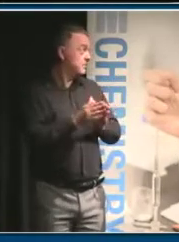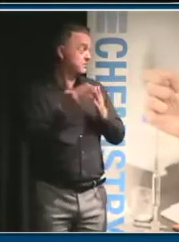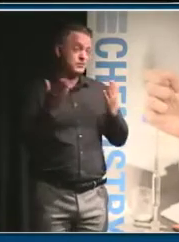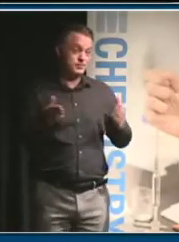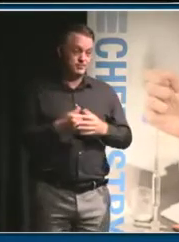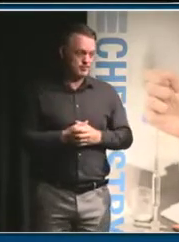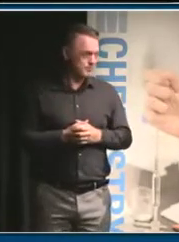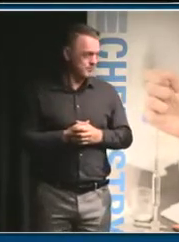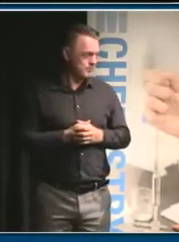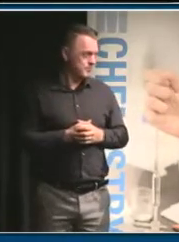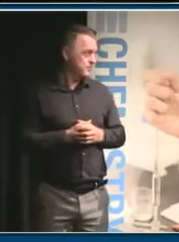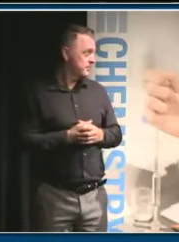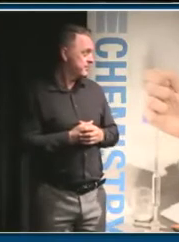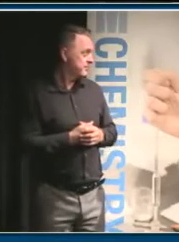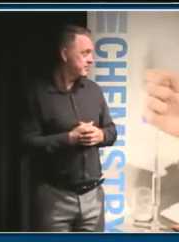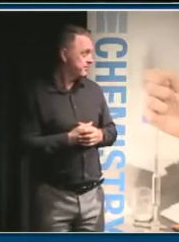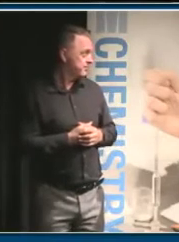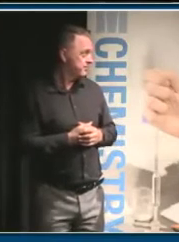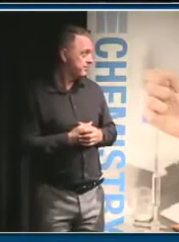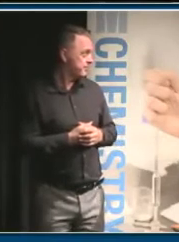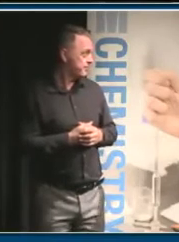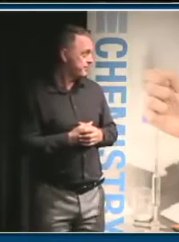had I thought anyone was ever going to read this book we would have written a better book.